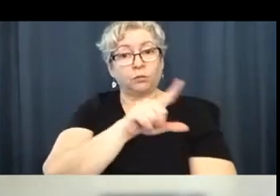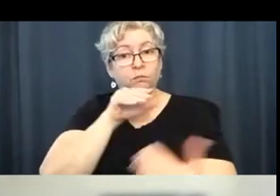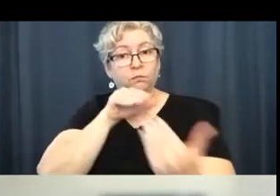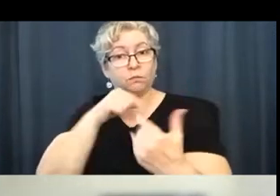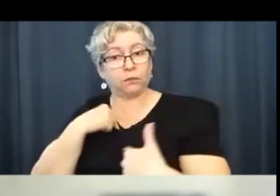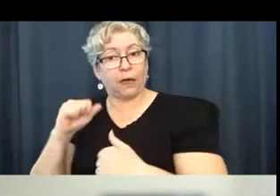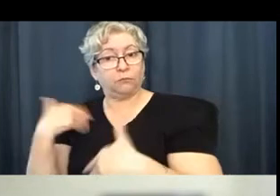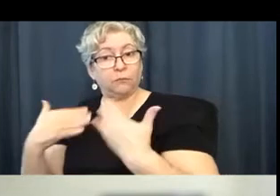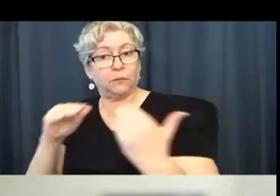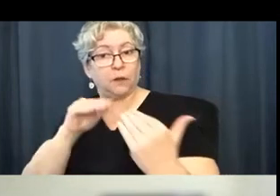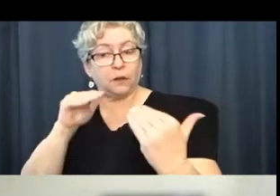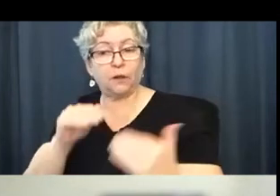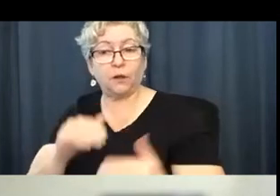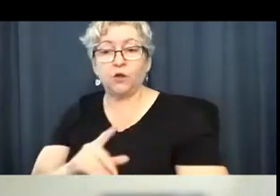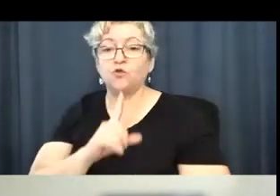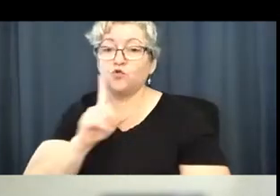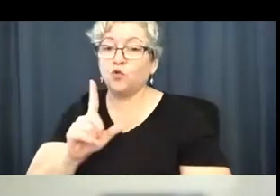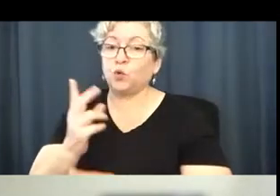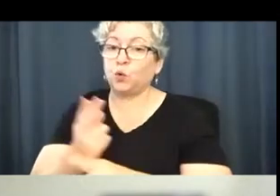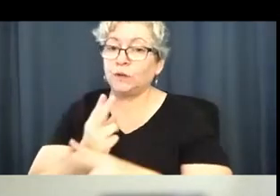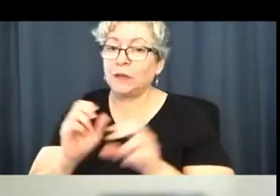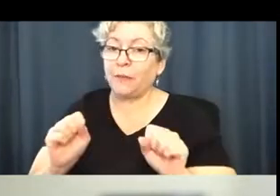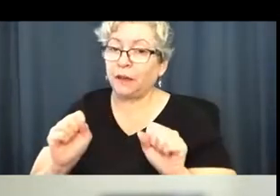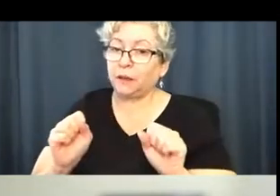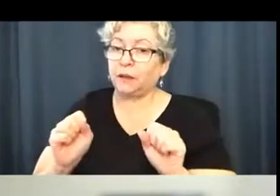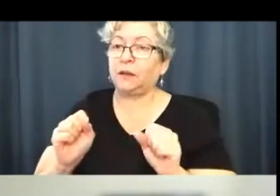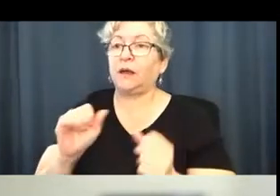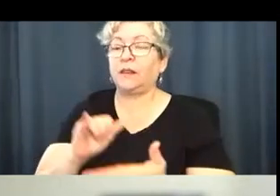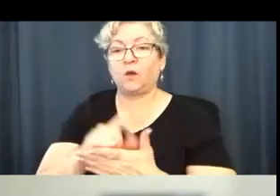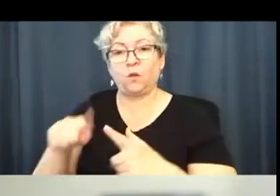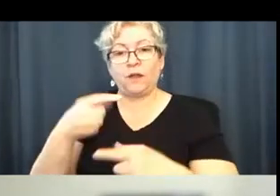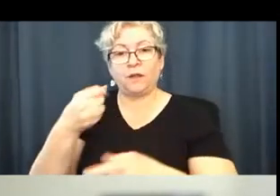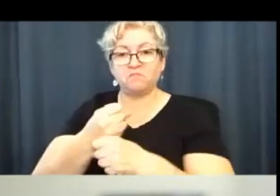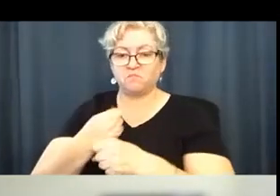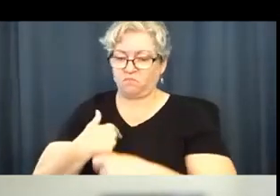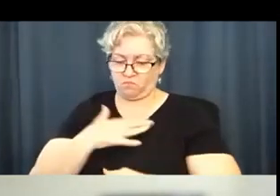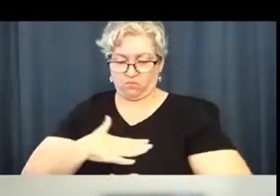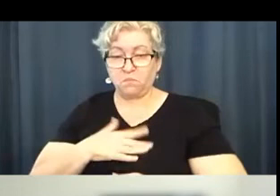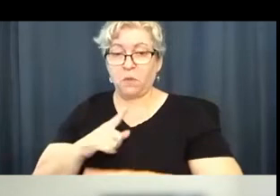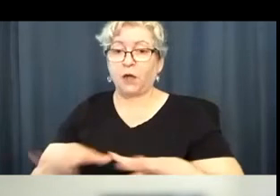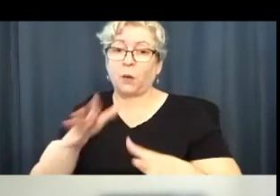True usability, that's when the task is enjoyable and I don't hate you at the end of it.